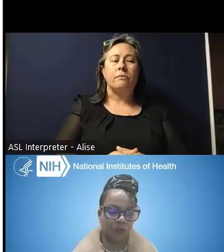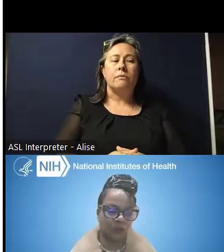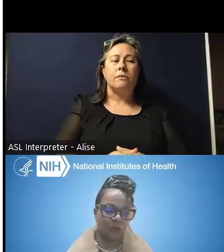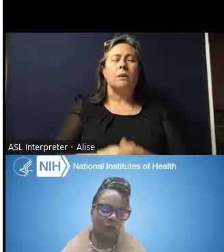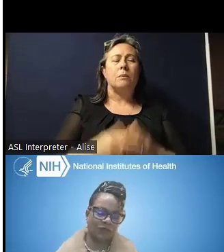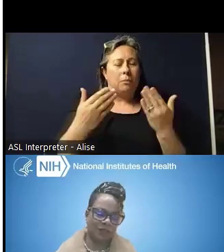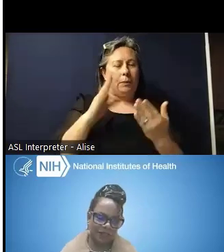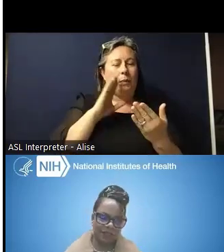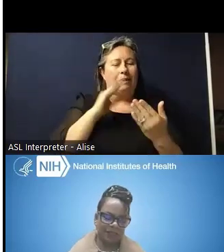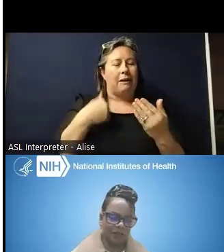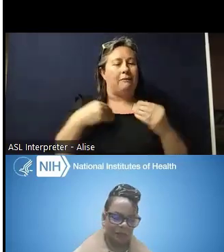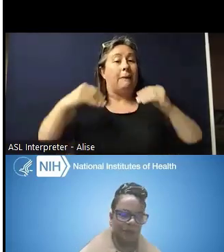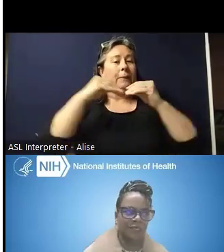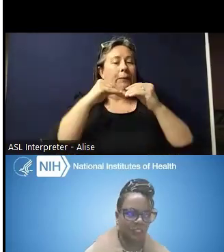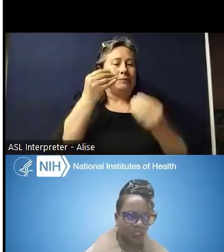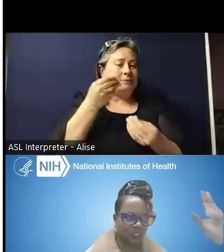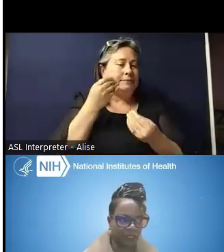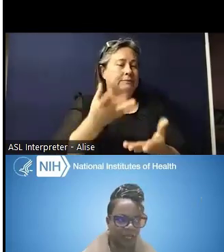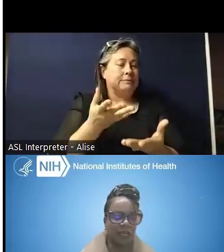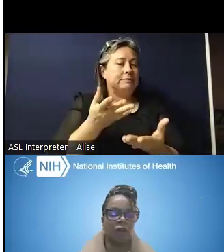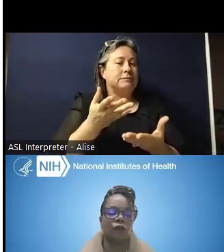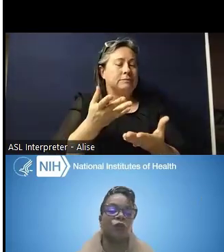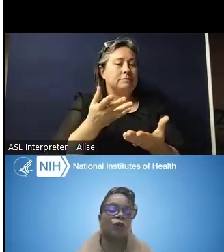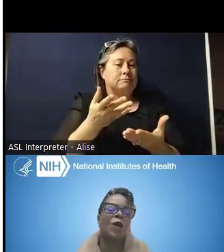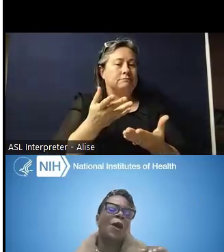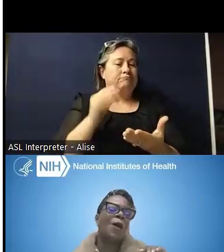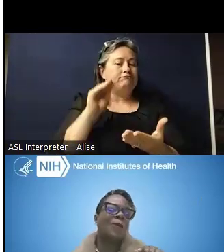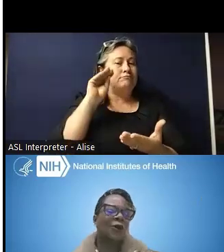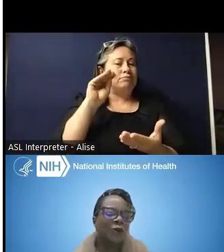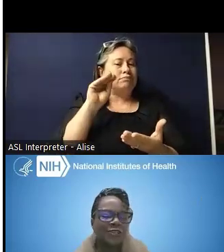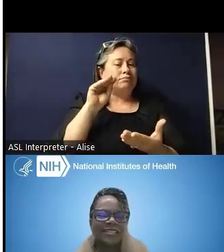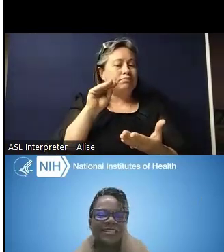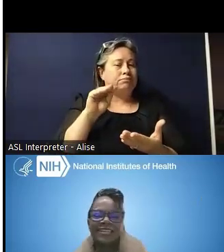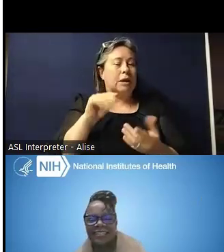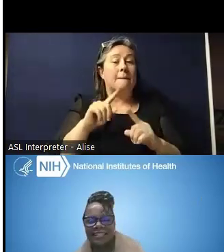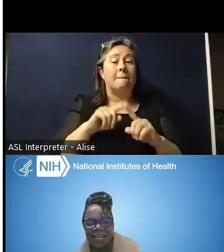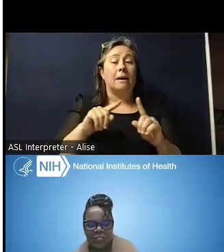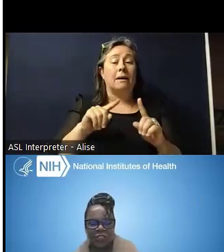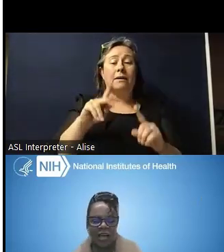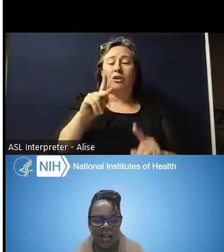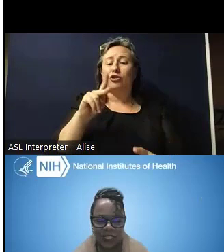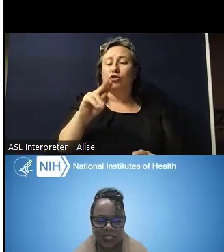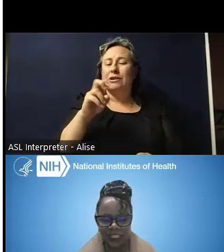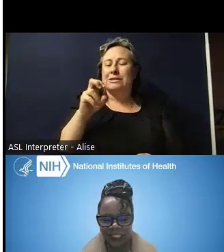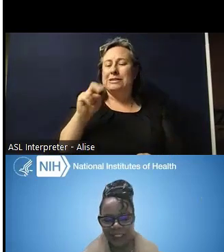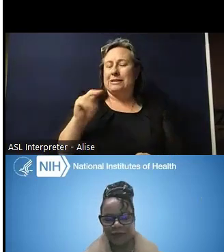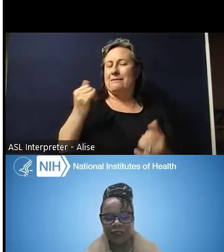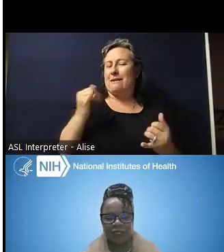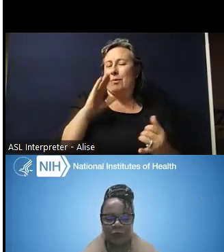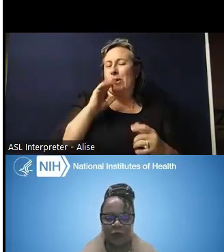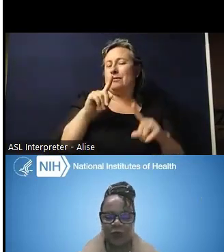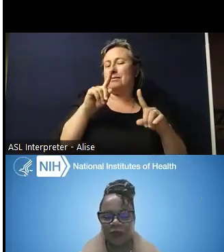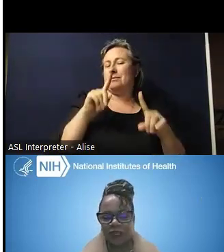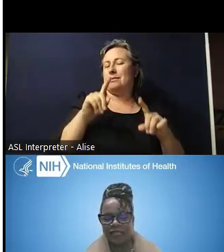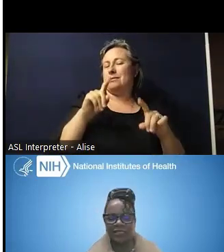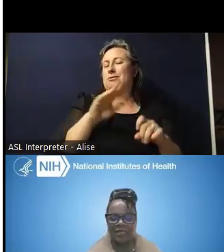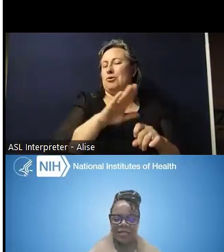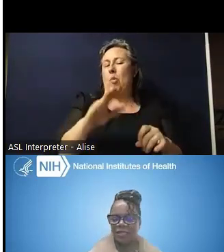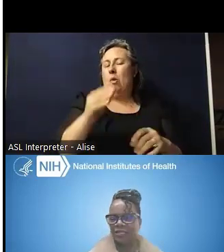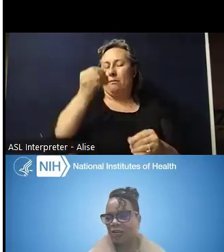as we put in the appendix just to lay it out for you. But Kristin is going to test your knowledge, and this is really where the case studies